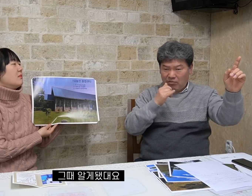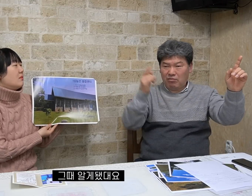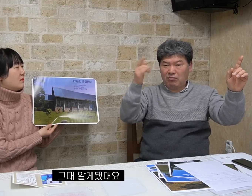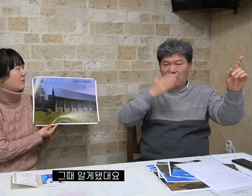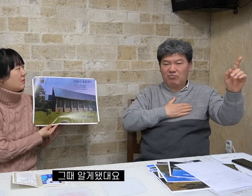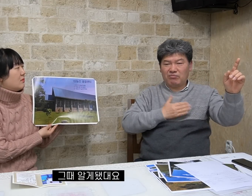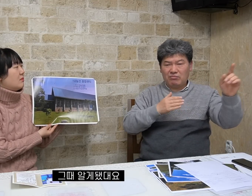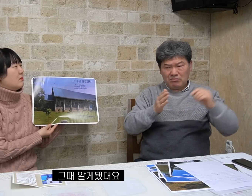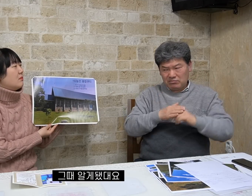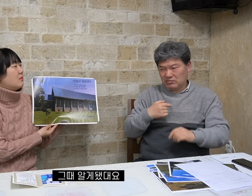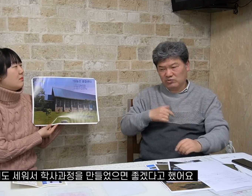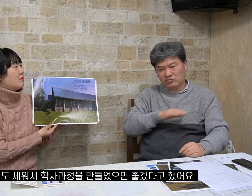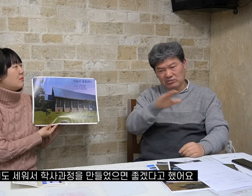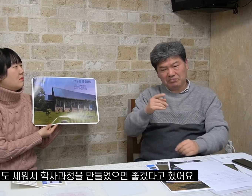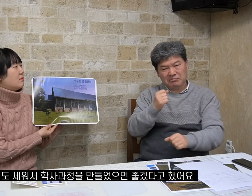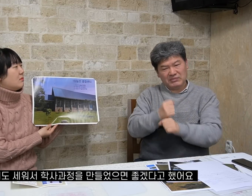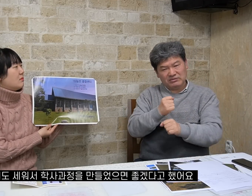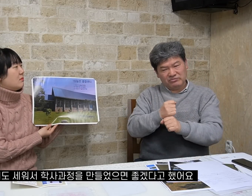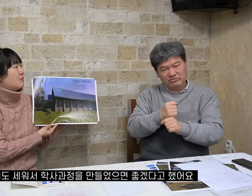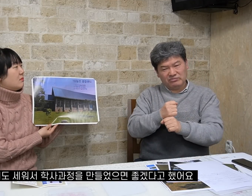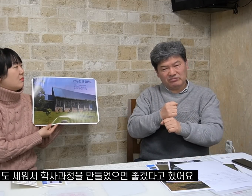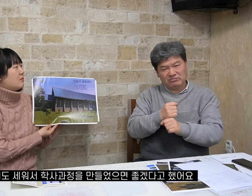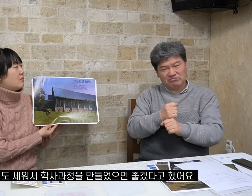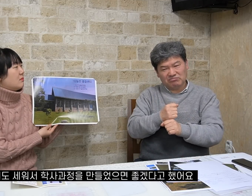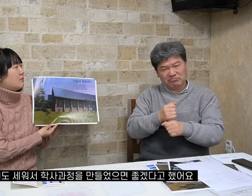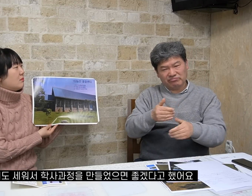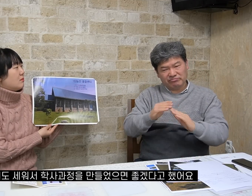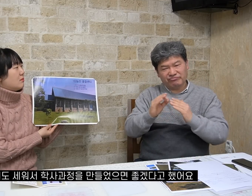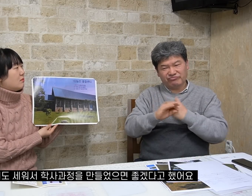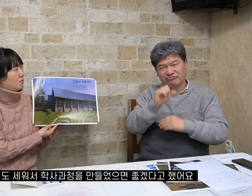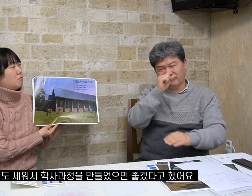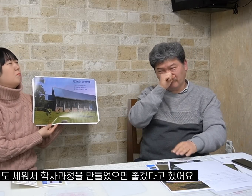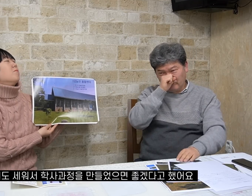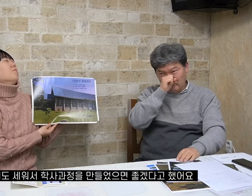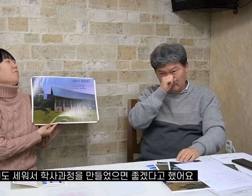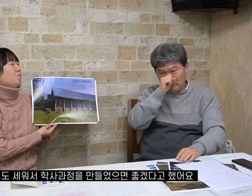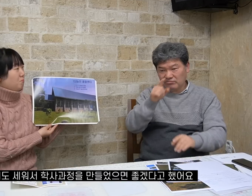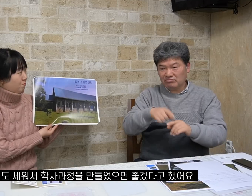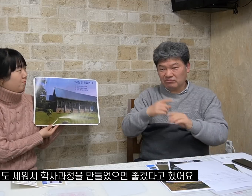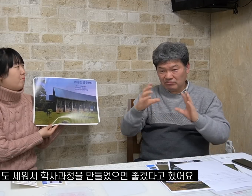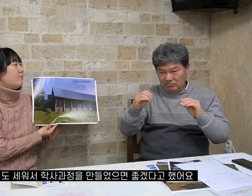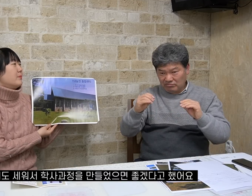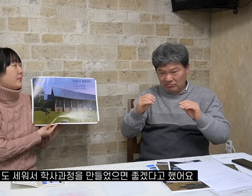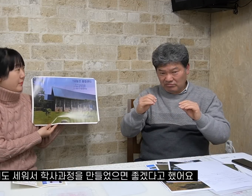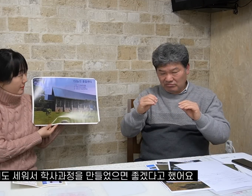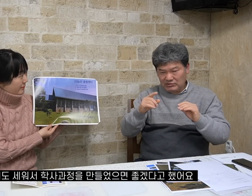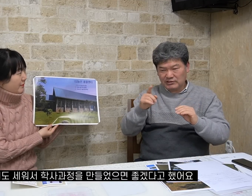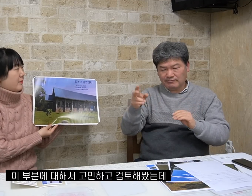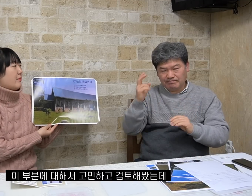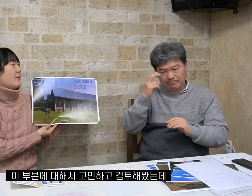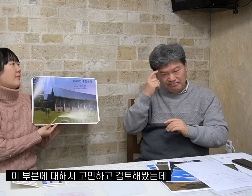When I let you know, they found out at that time. I said that it would be good if we also set up a bachelor's program.